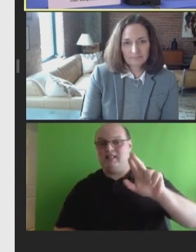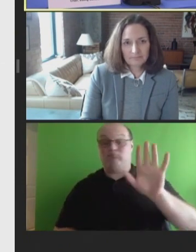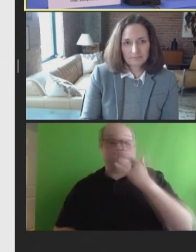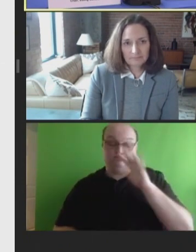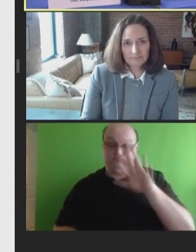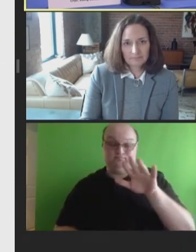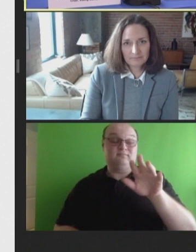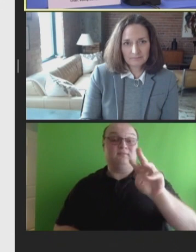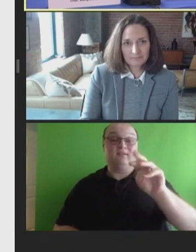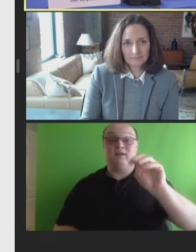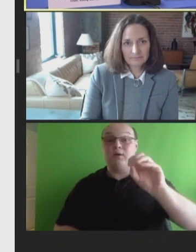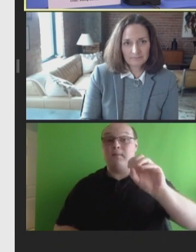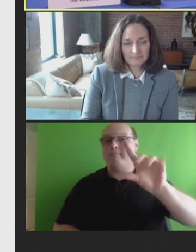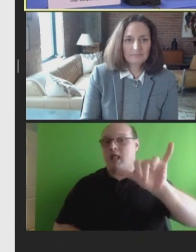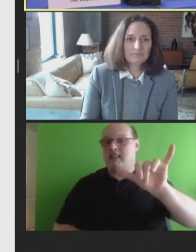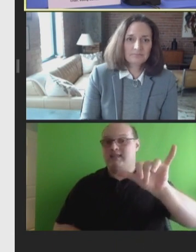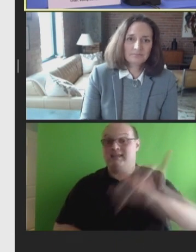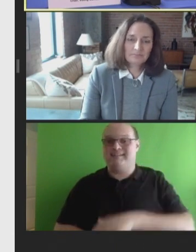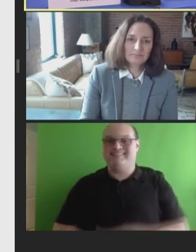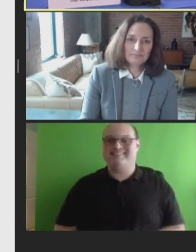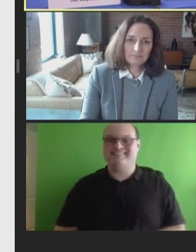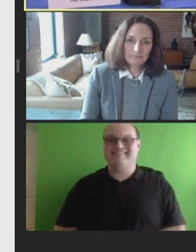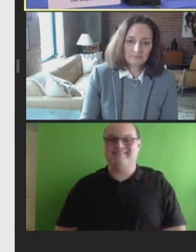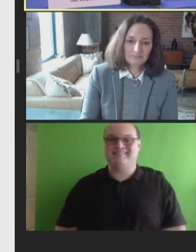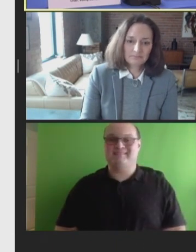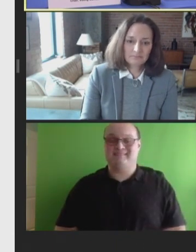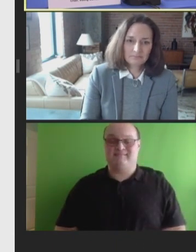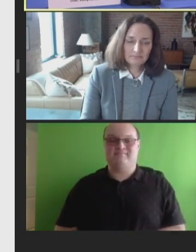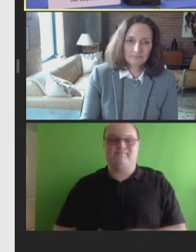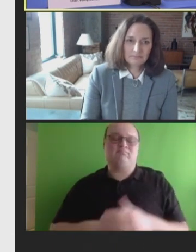Molly Howell: Yeah. It's to either of the speakers. Thank you for your comment.